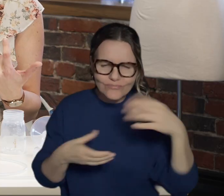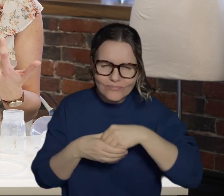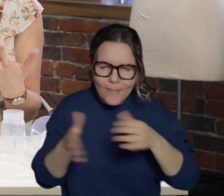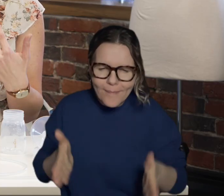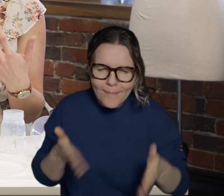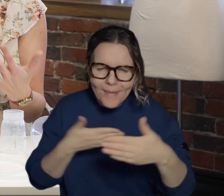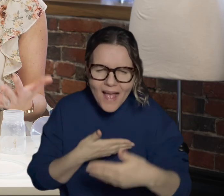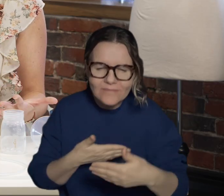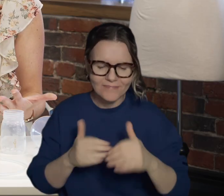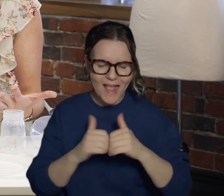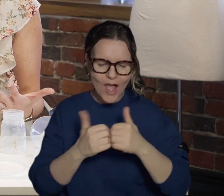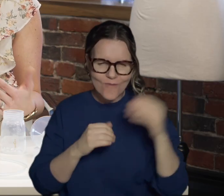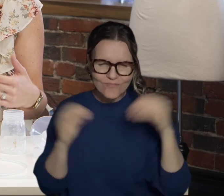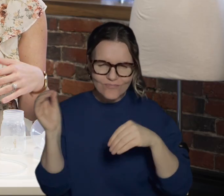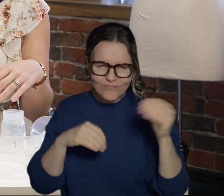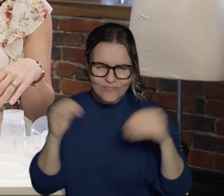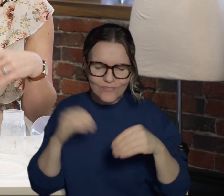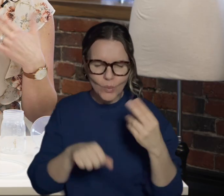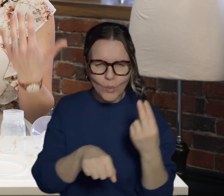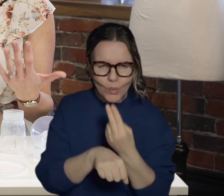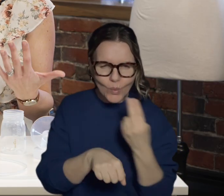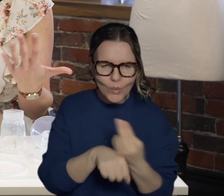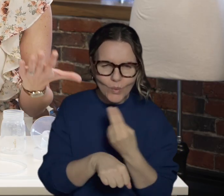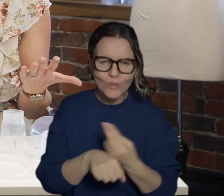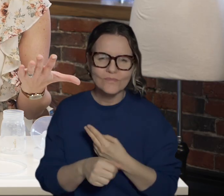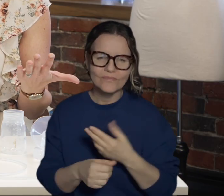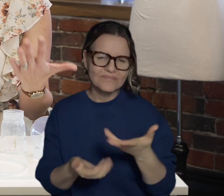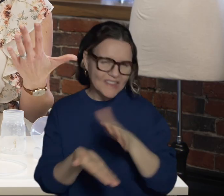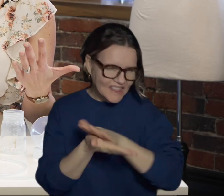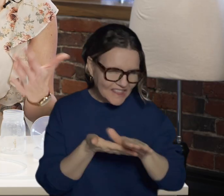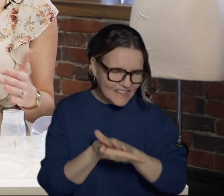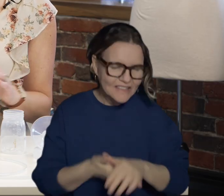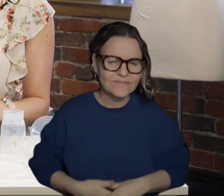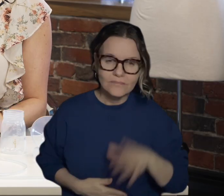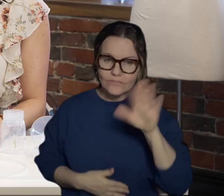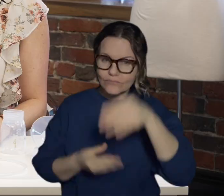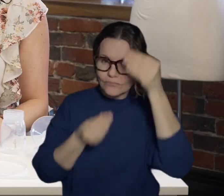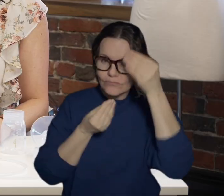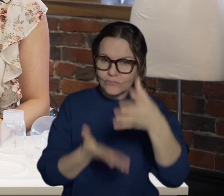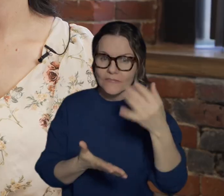with the pump how to assemble it and how to use it obviously and then the care and cleaning for it